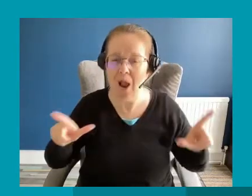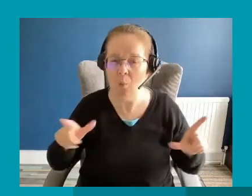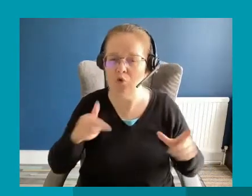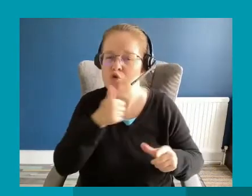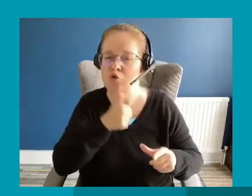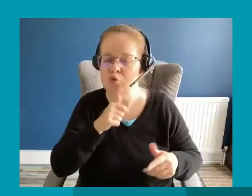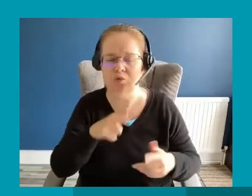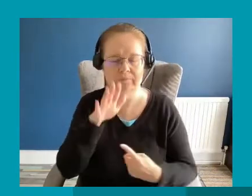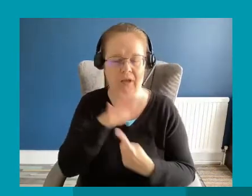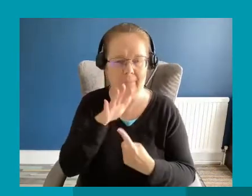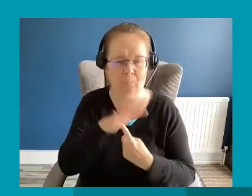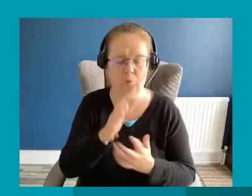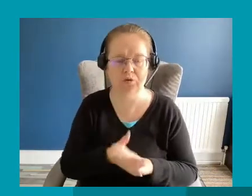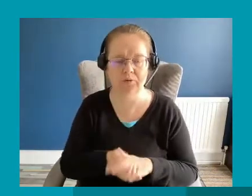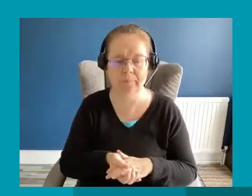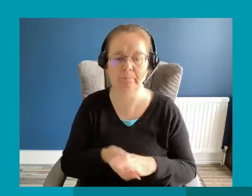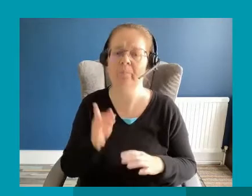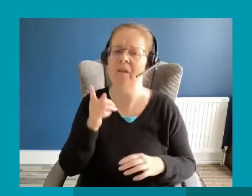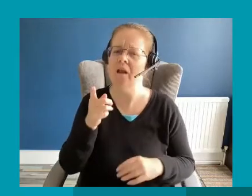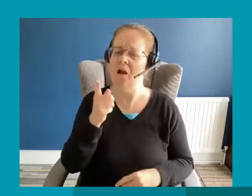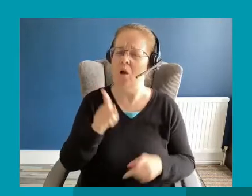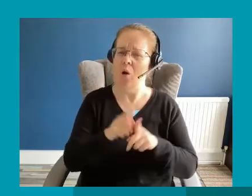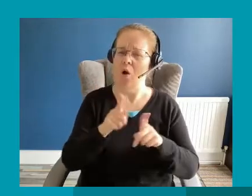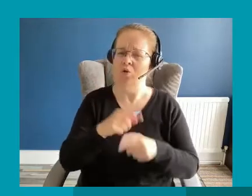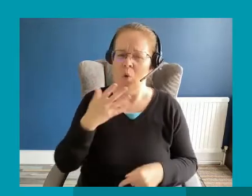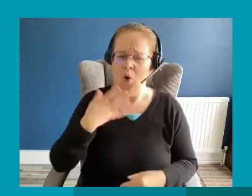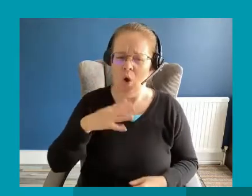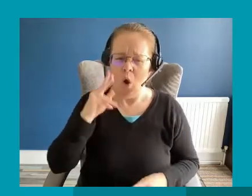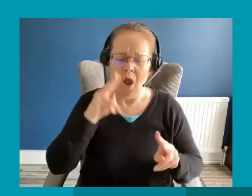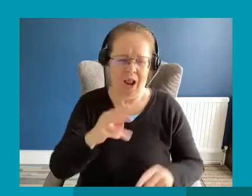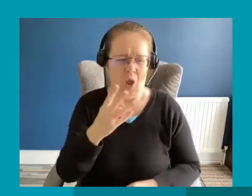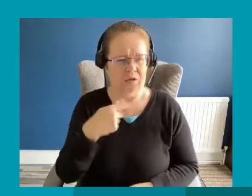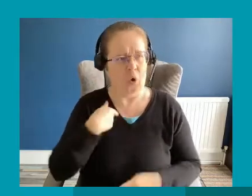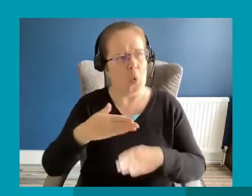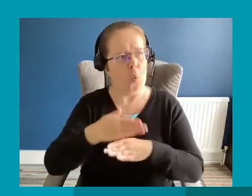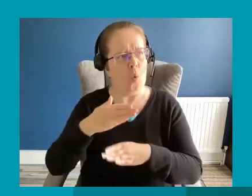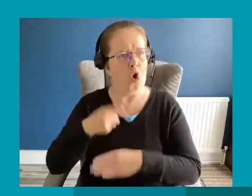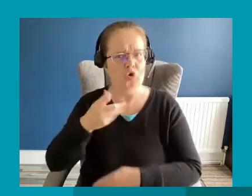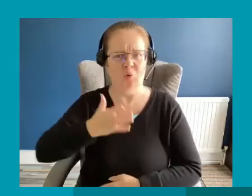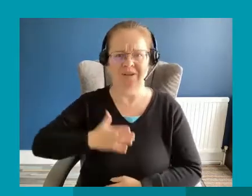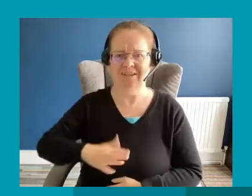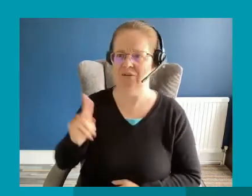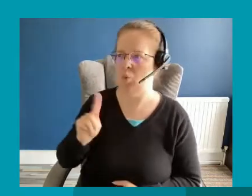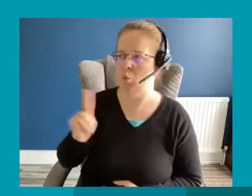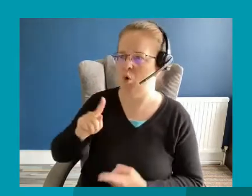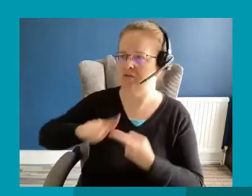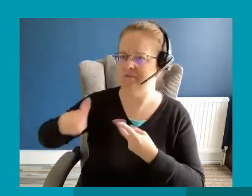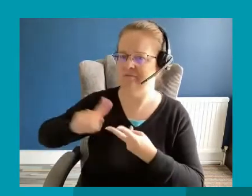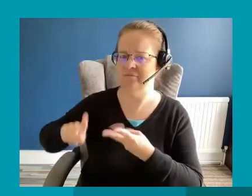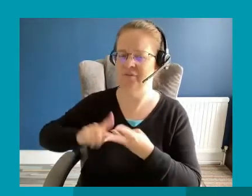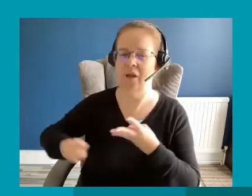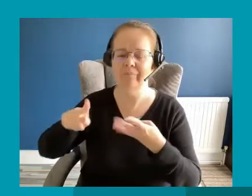But we're also going to look at what do you need to thrive in the world of work. This is about understanding what